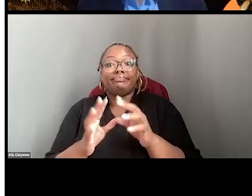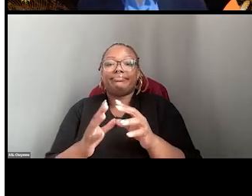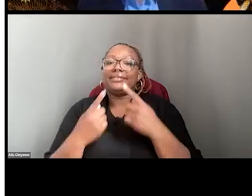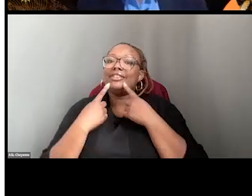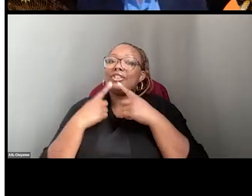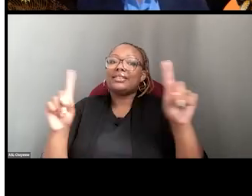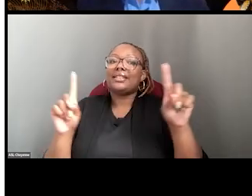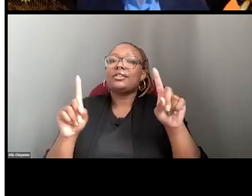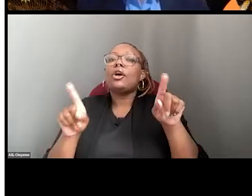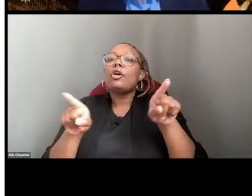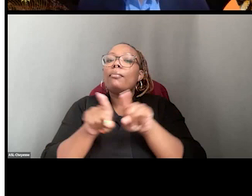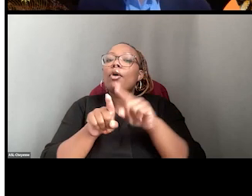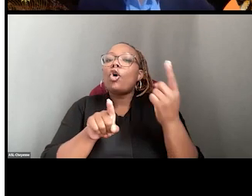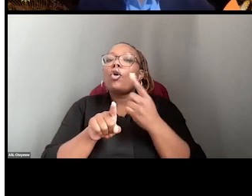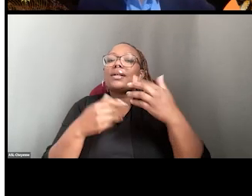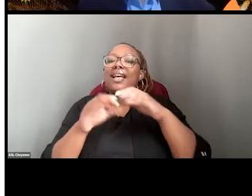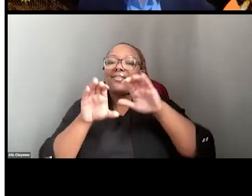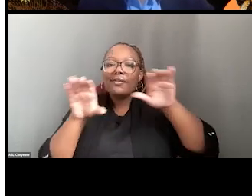NSF gets lots of notices.